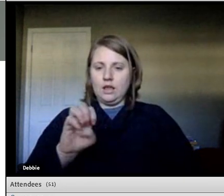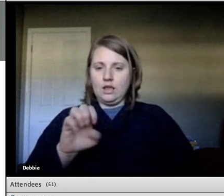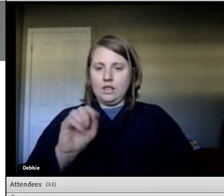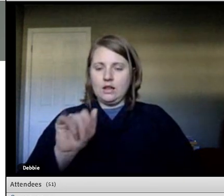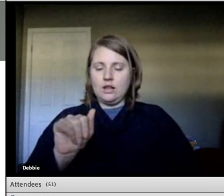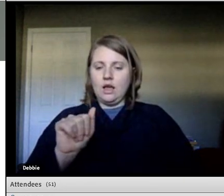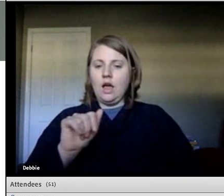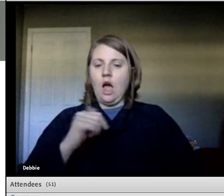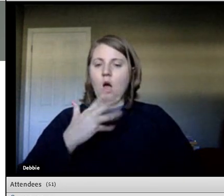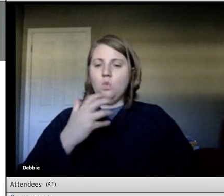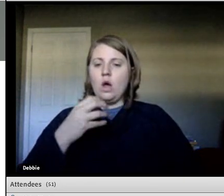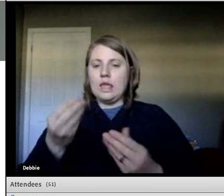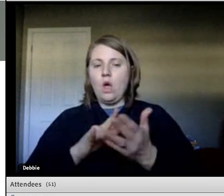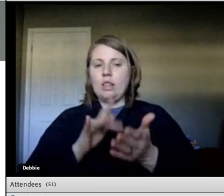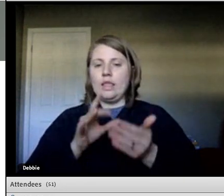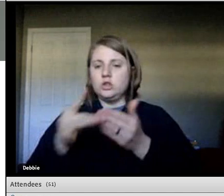in the chat box in the document.